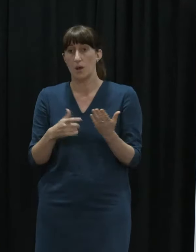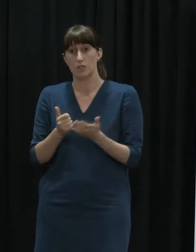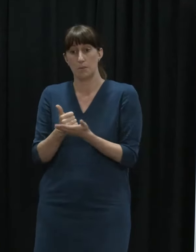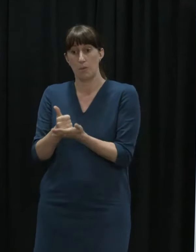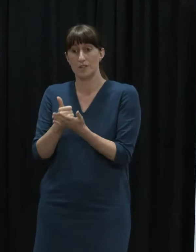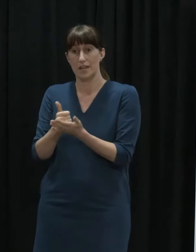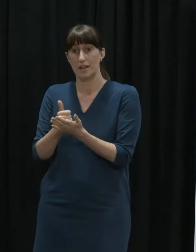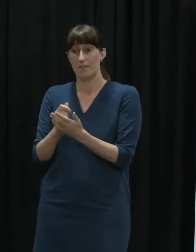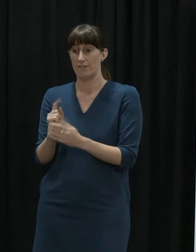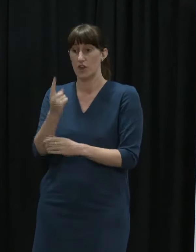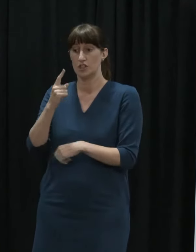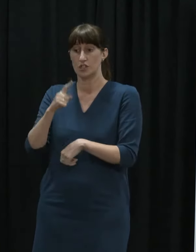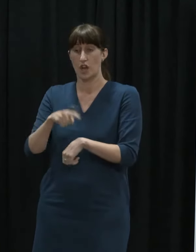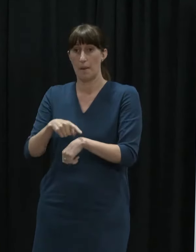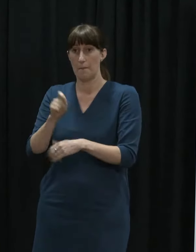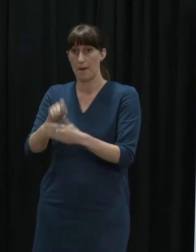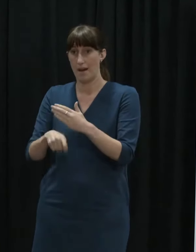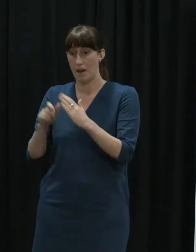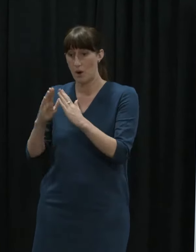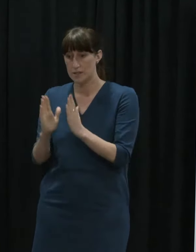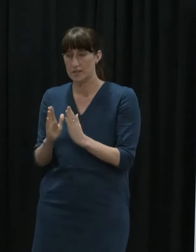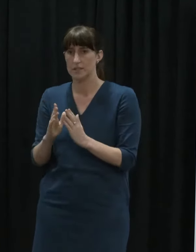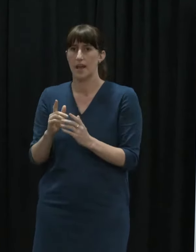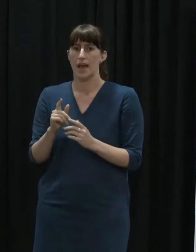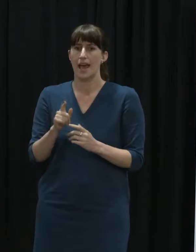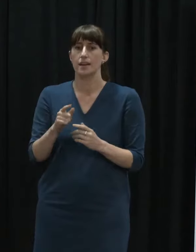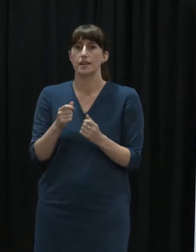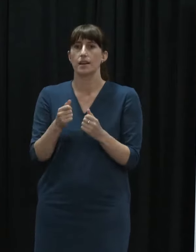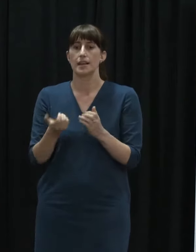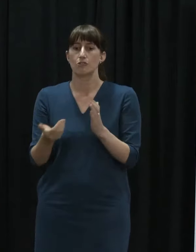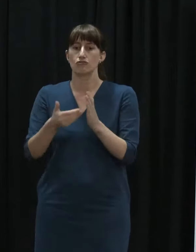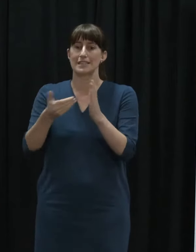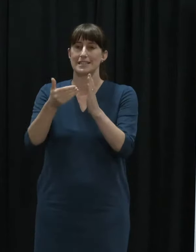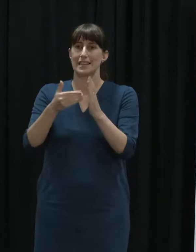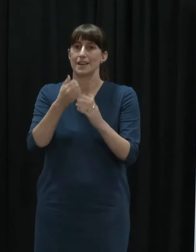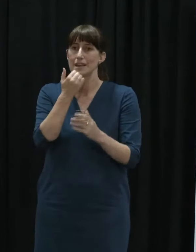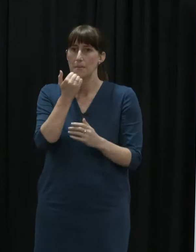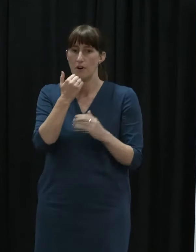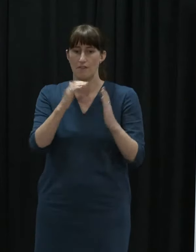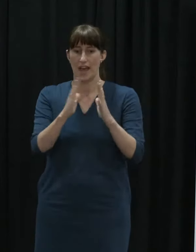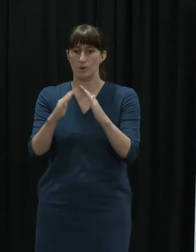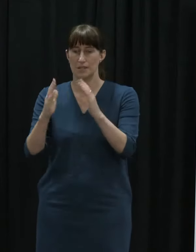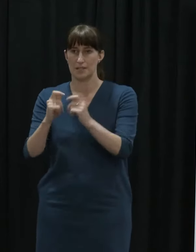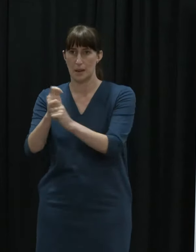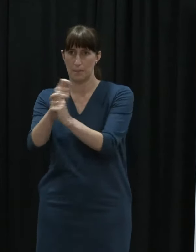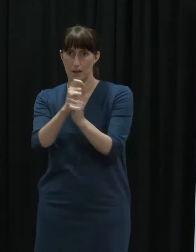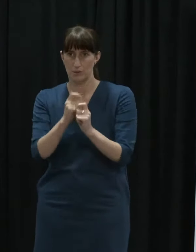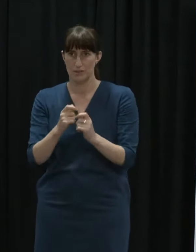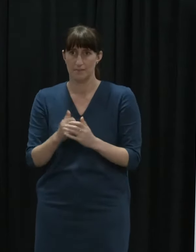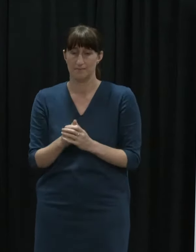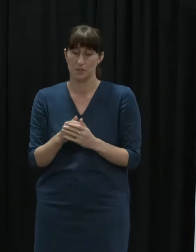to encourage people to invest in the productive economy instead of the housing market. Supporting first-time buyers